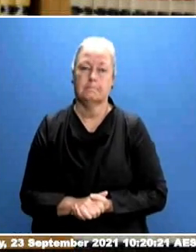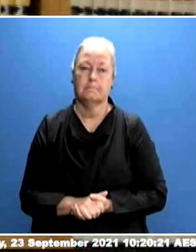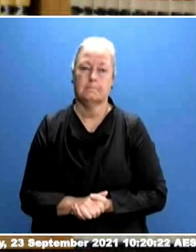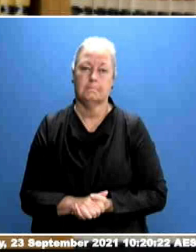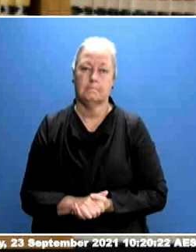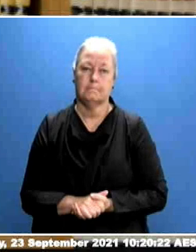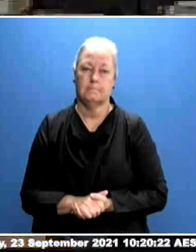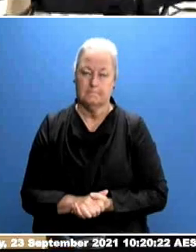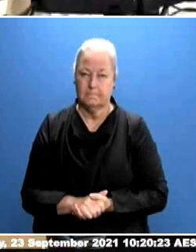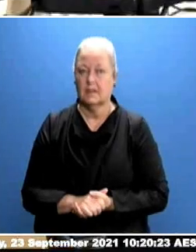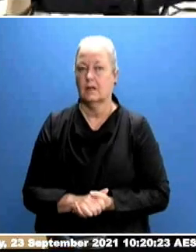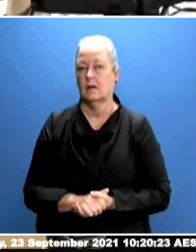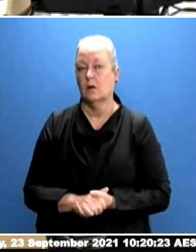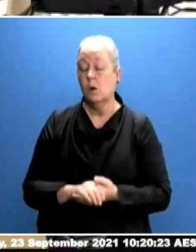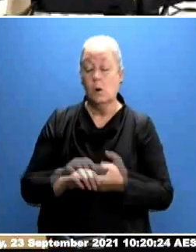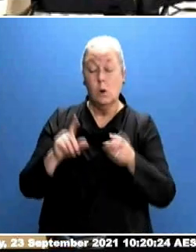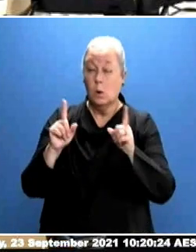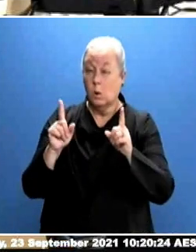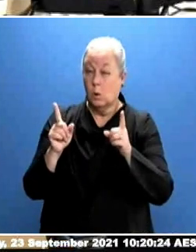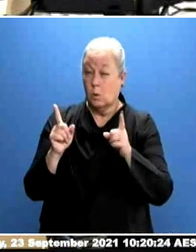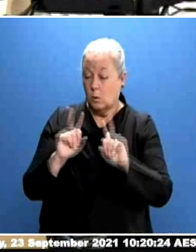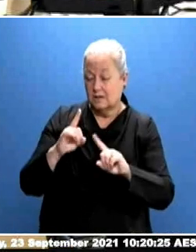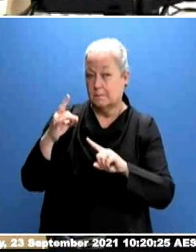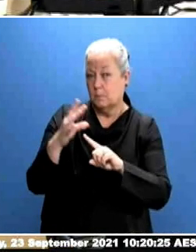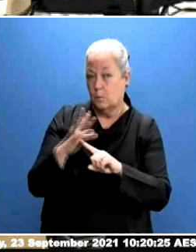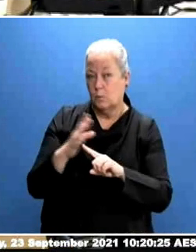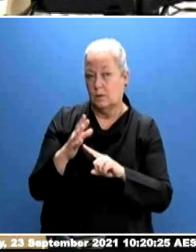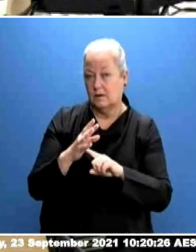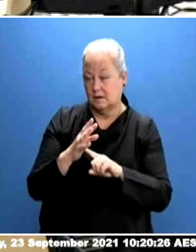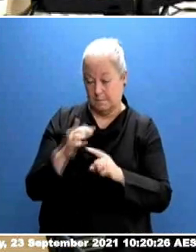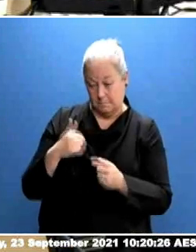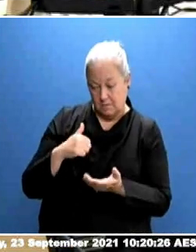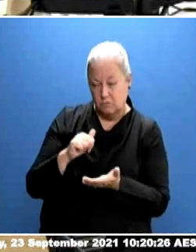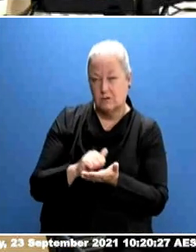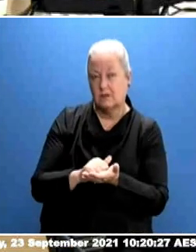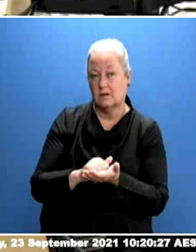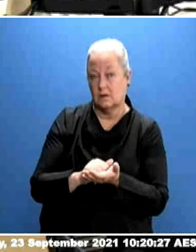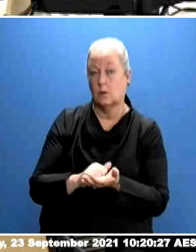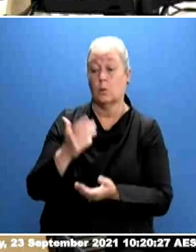What's then critical is, I take it once the child has come back